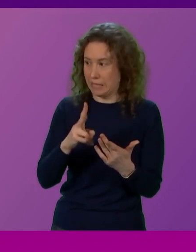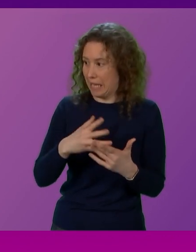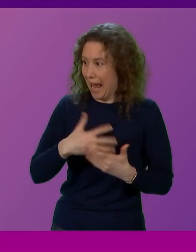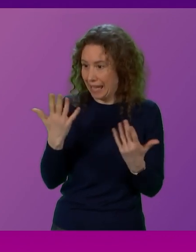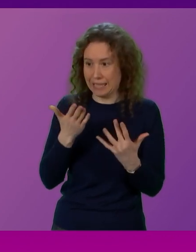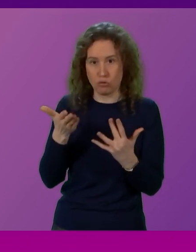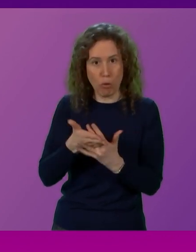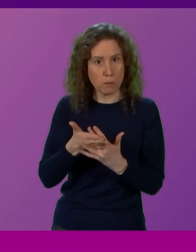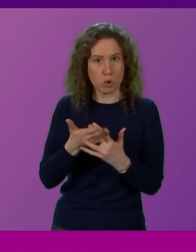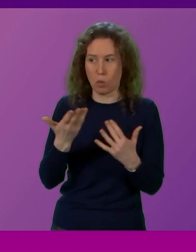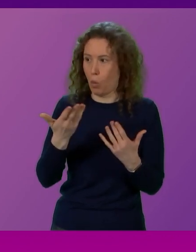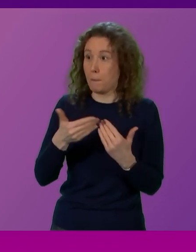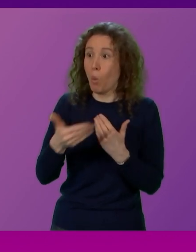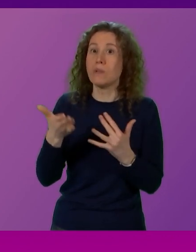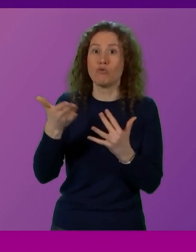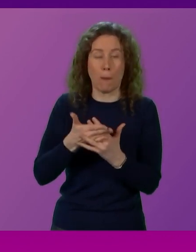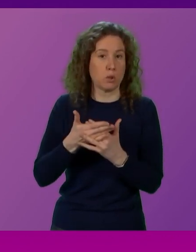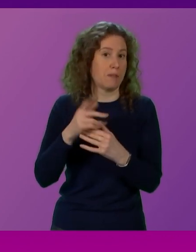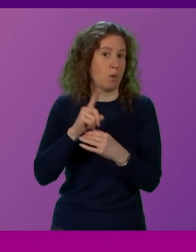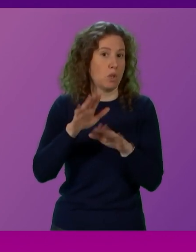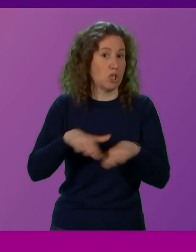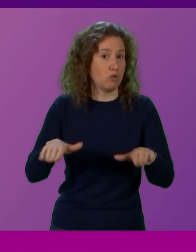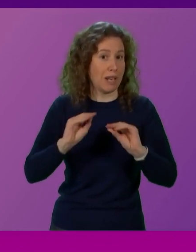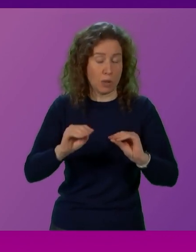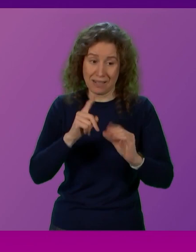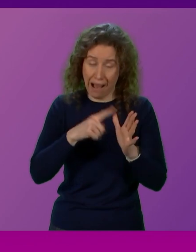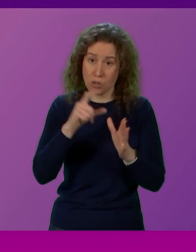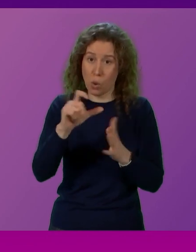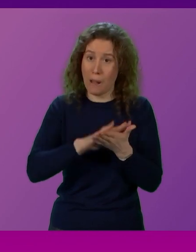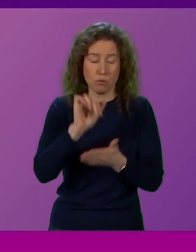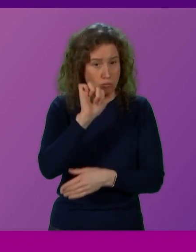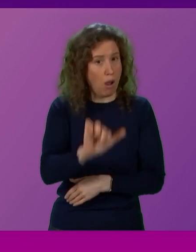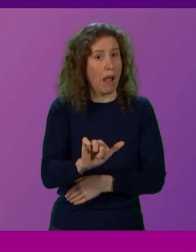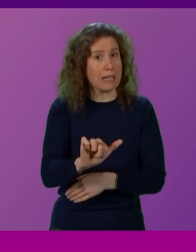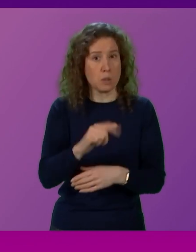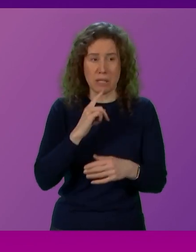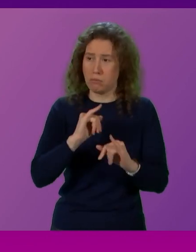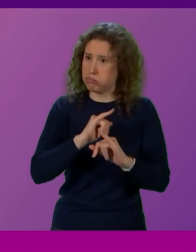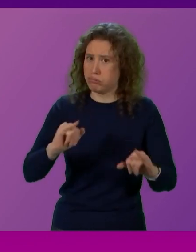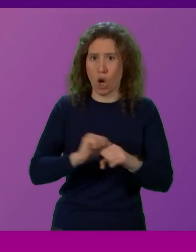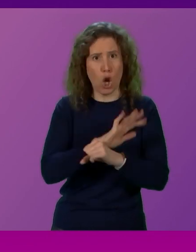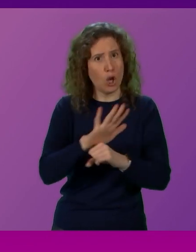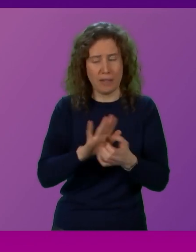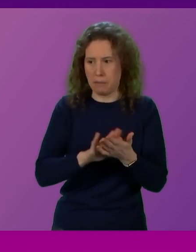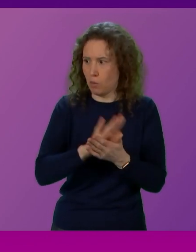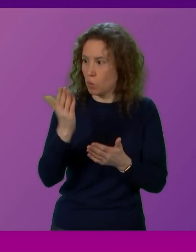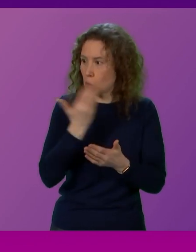disruption to children’s education. Alex Cole-Hamilton is right to point to the disruption that Covid caused to children and